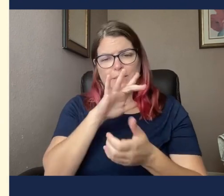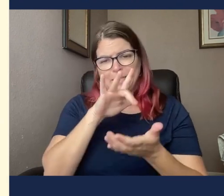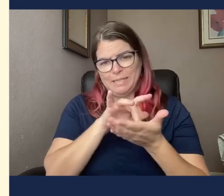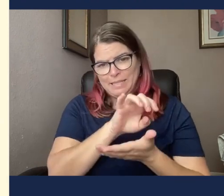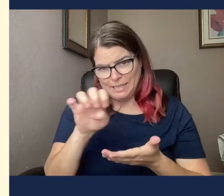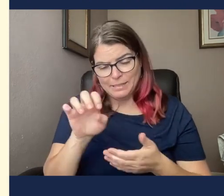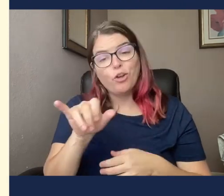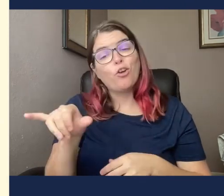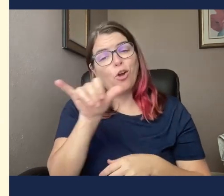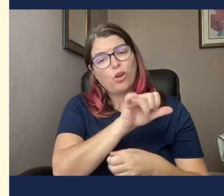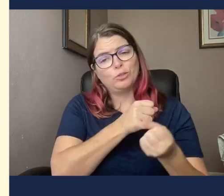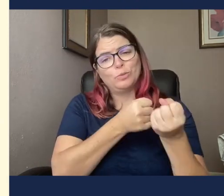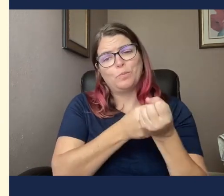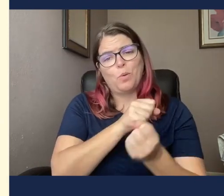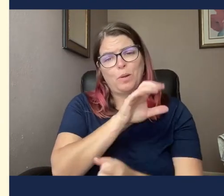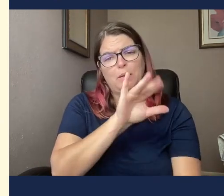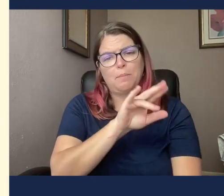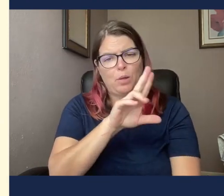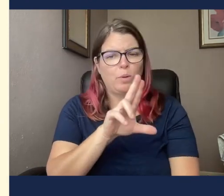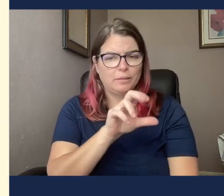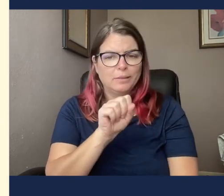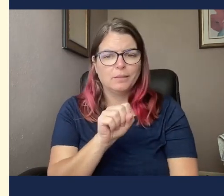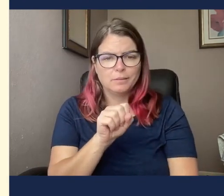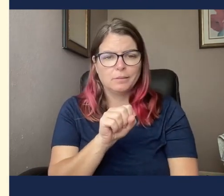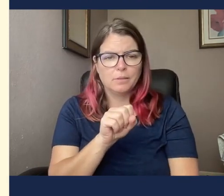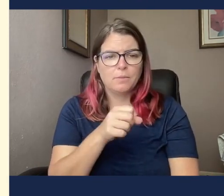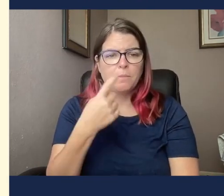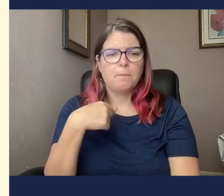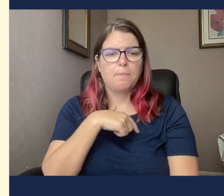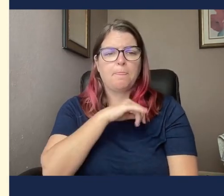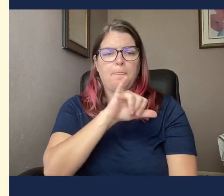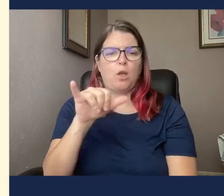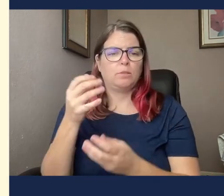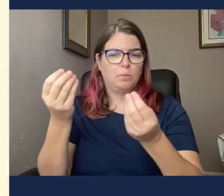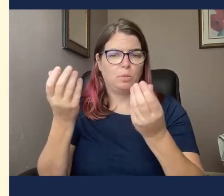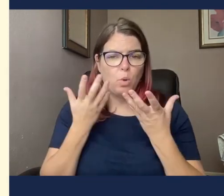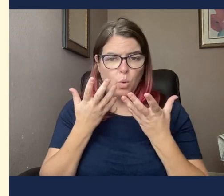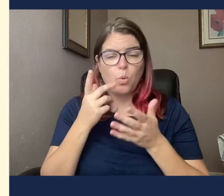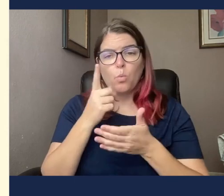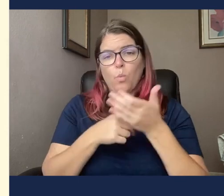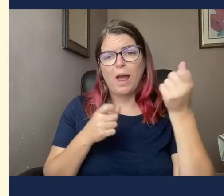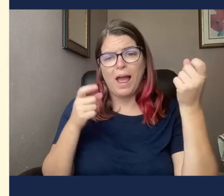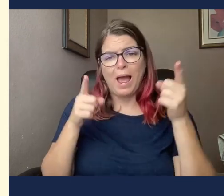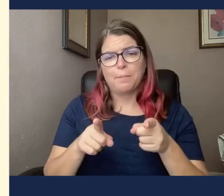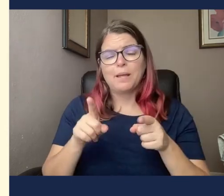university administration jump-start an -- that prevents